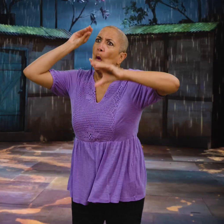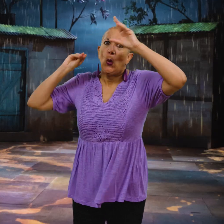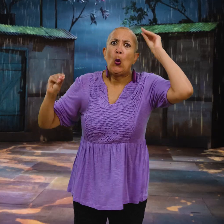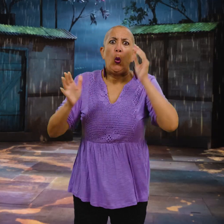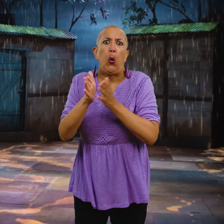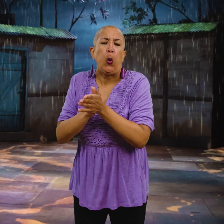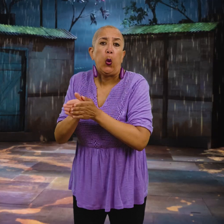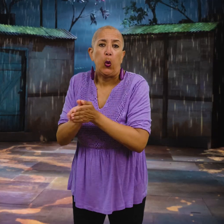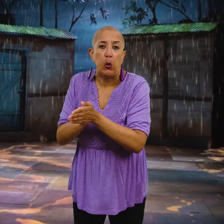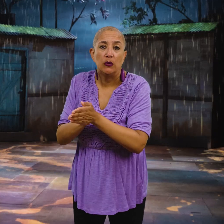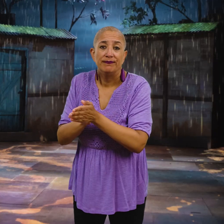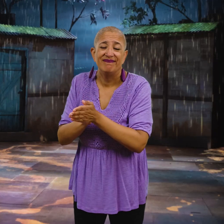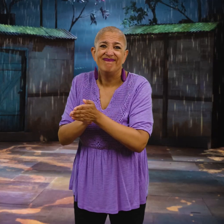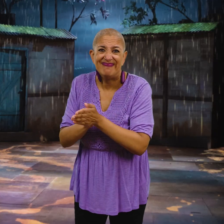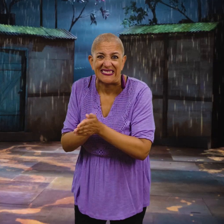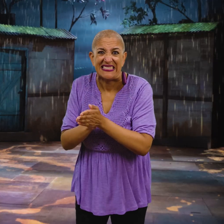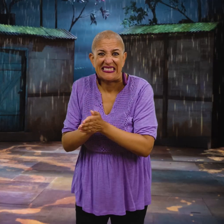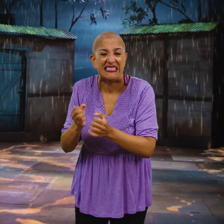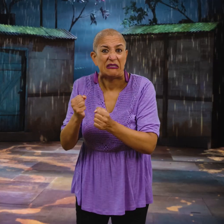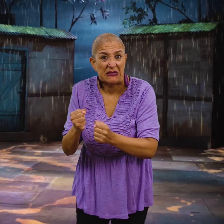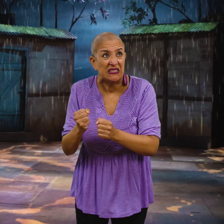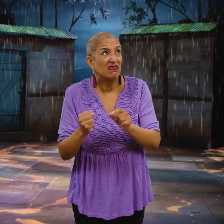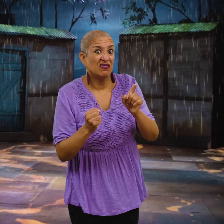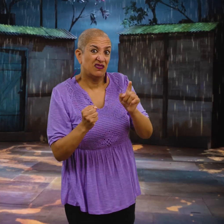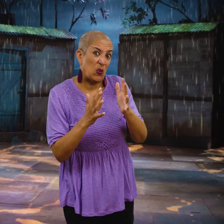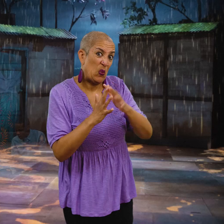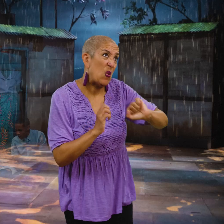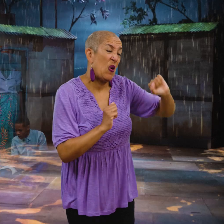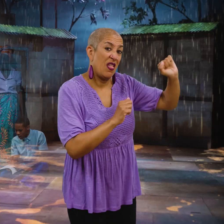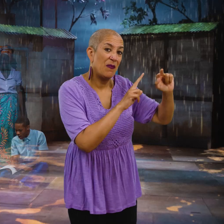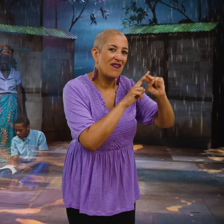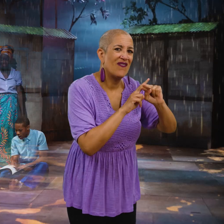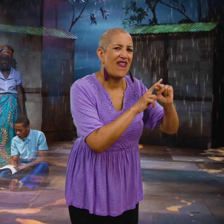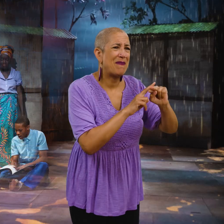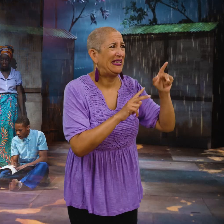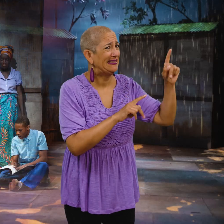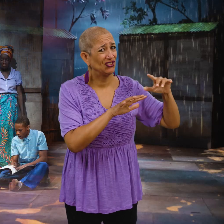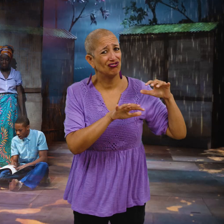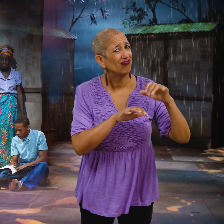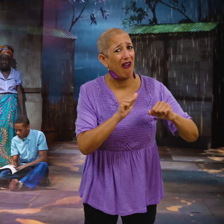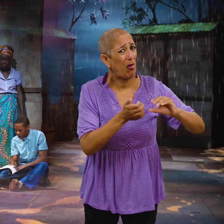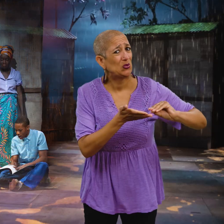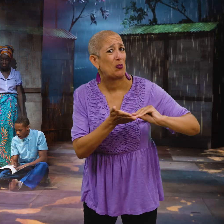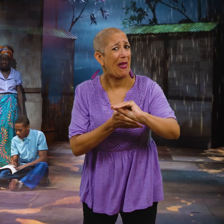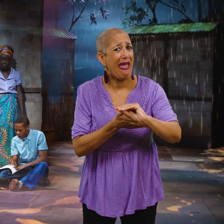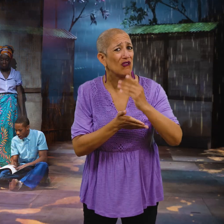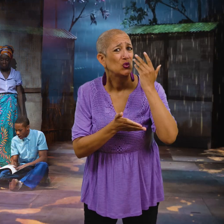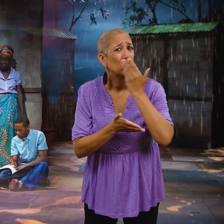However, his family struggle to pay school fees. William must work long hours in the fields after school,